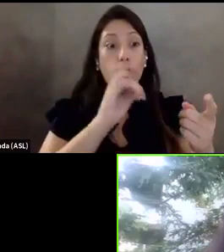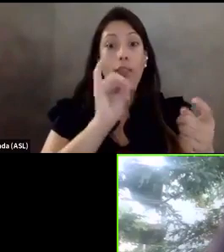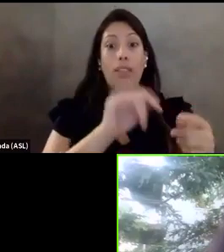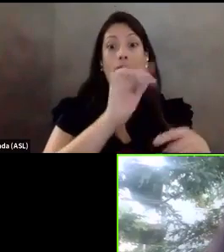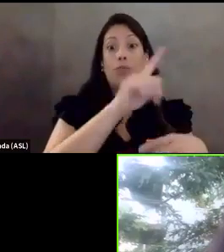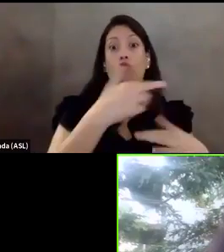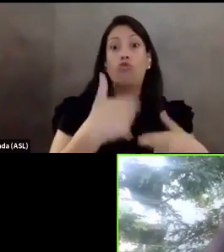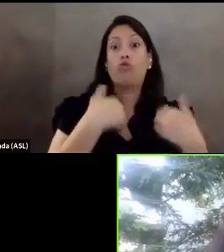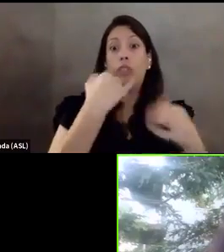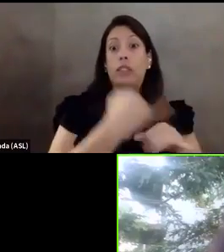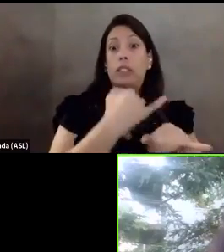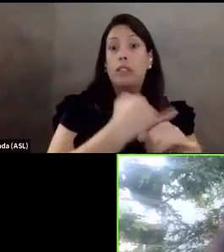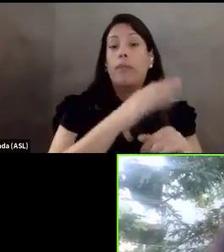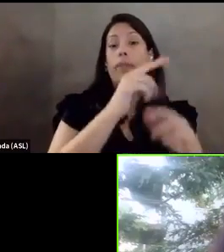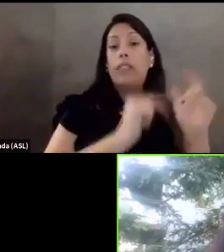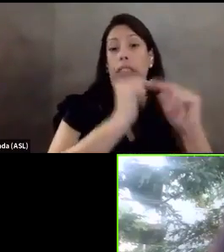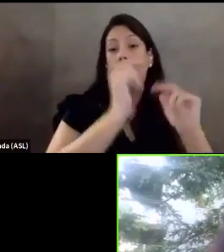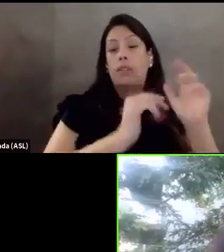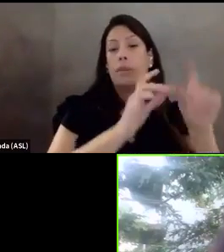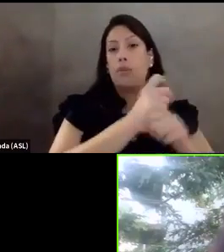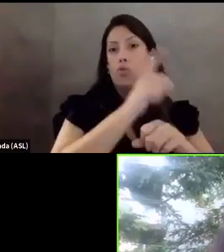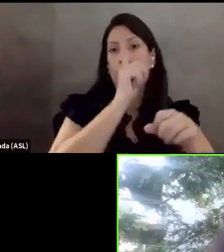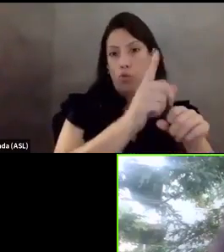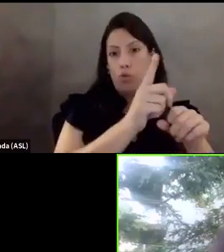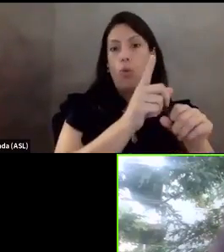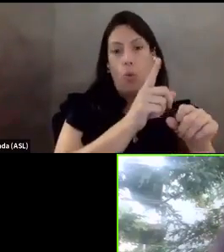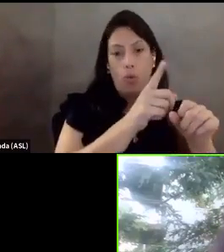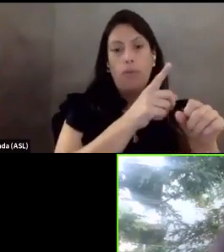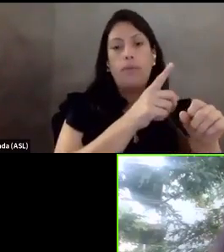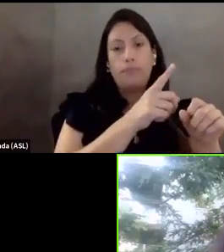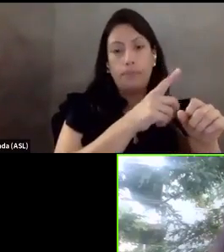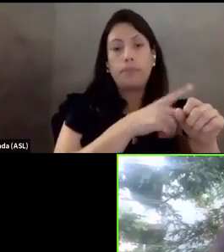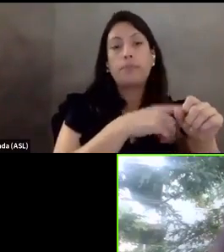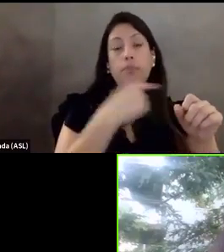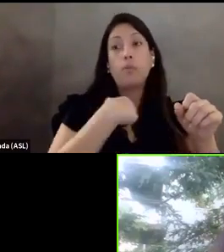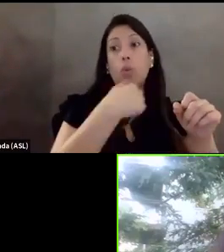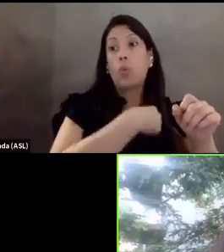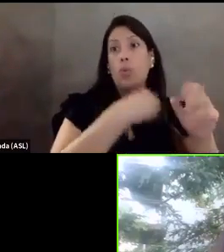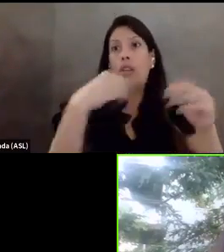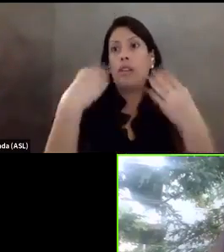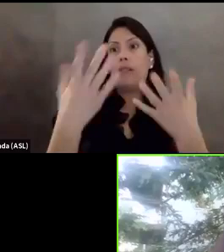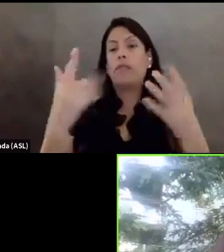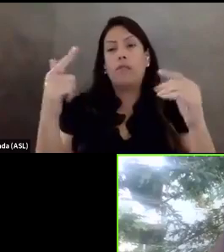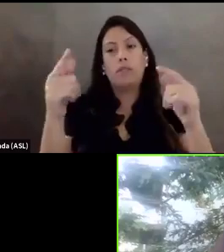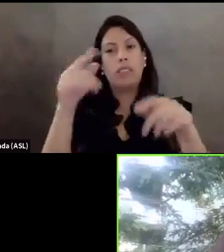that we're giving the same kind of care in terms of infection control,